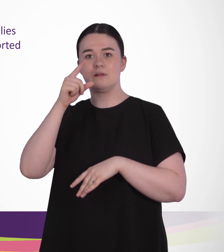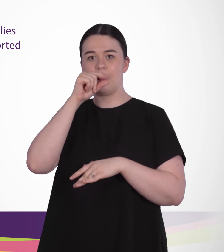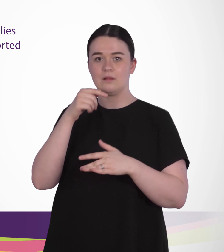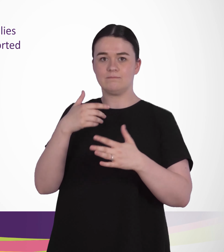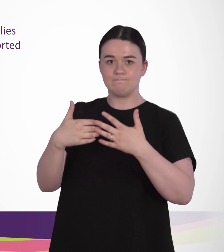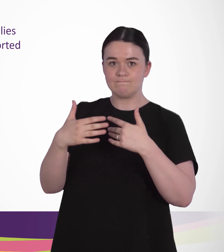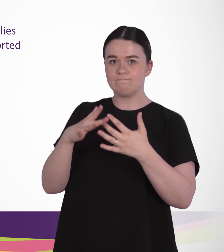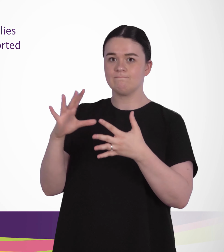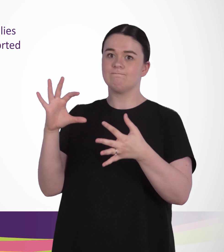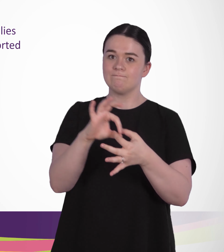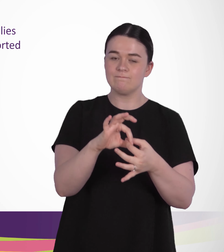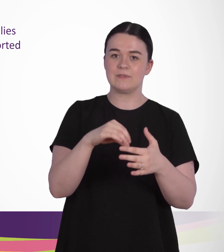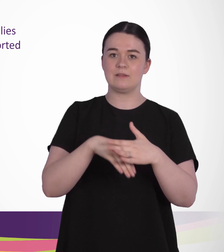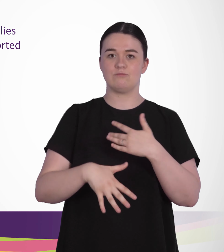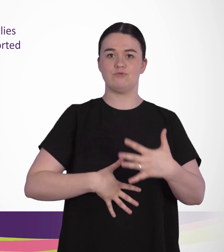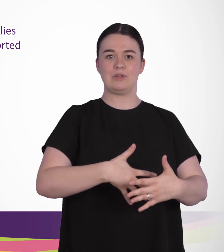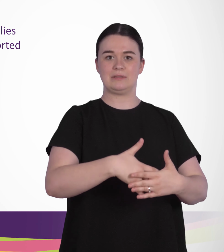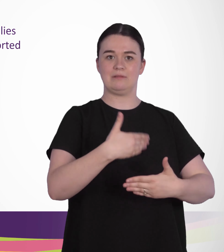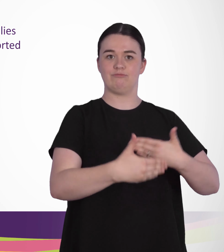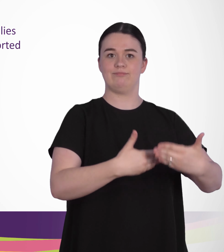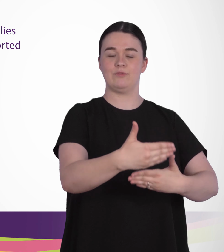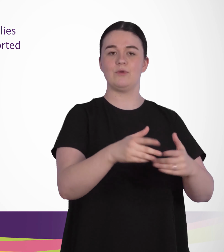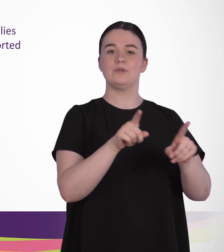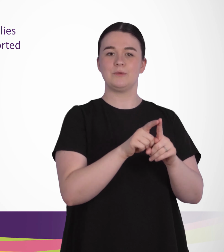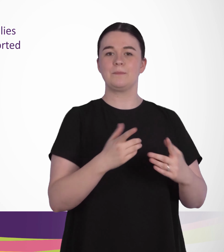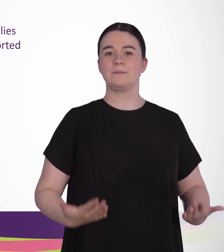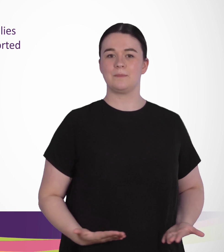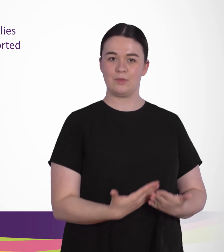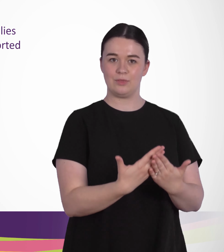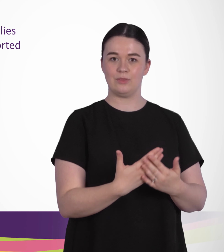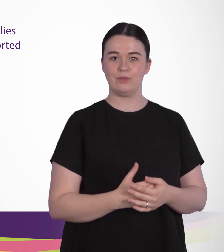could be better engaged in the pregnancy and birth.